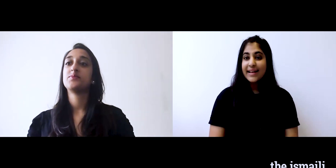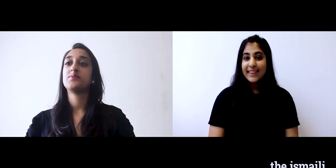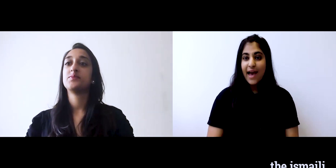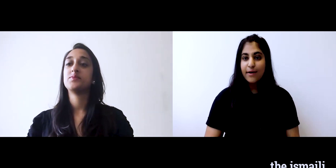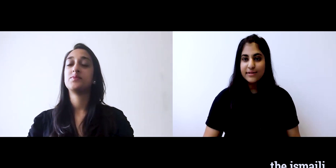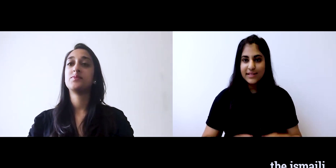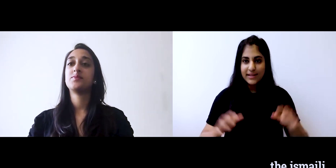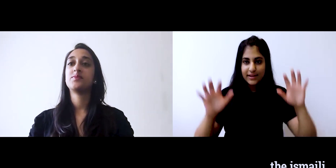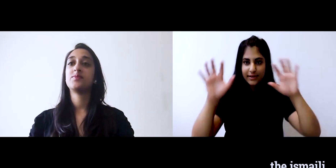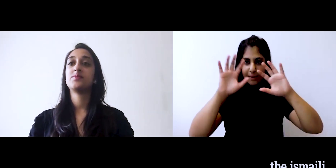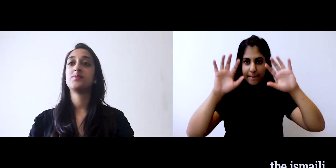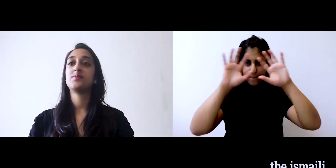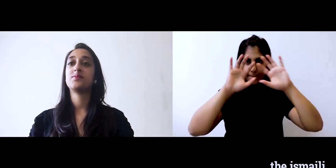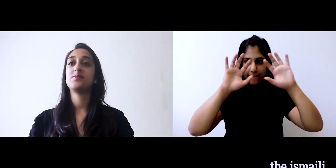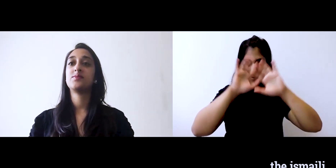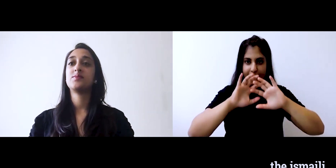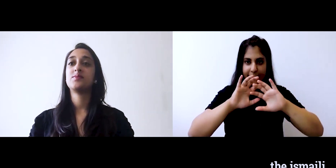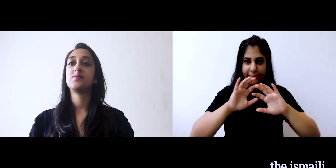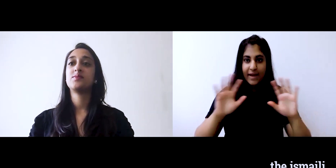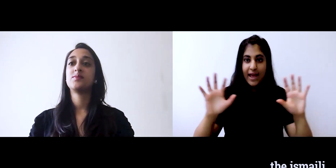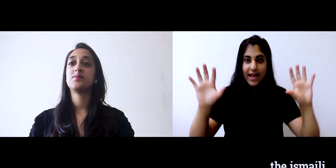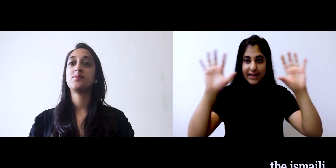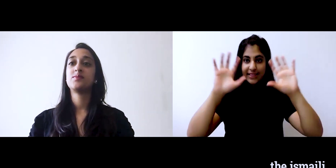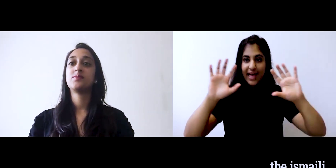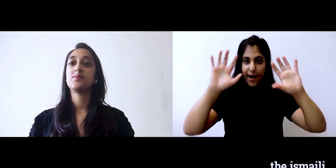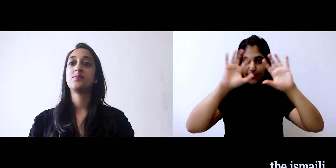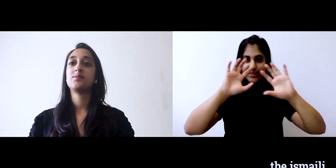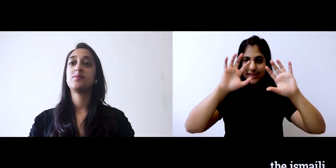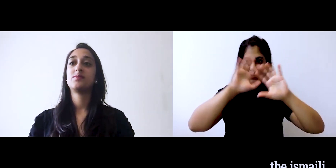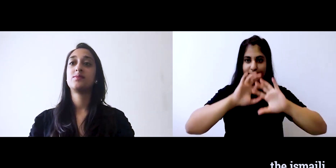Cloudy, cloudy